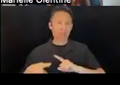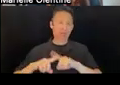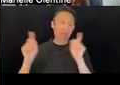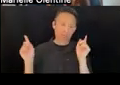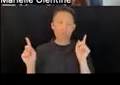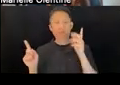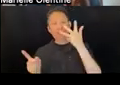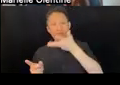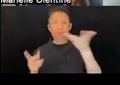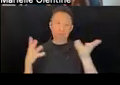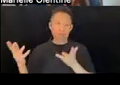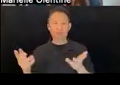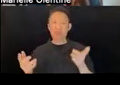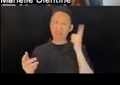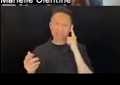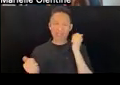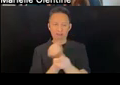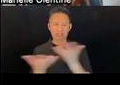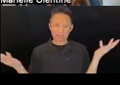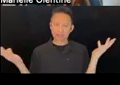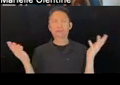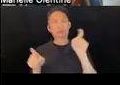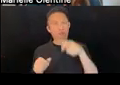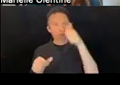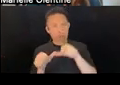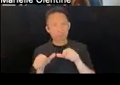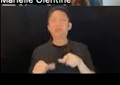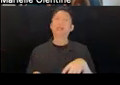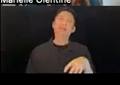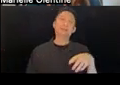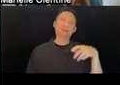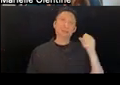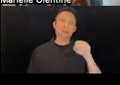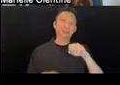Okay. So there are some questions that I already saw in chat that would be answered by the